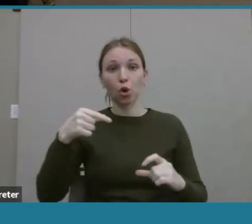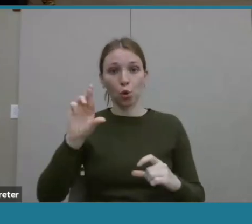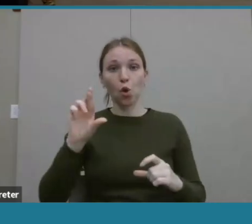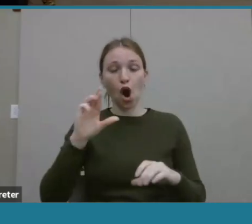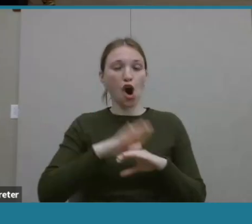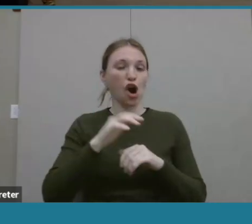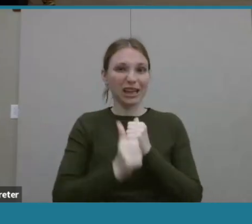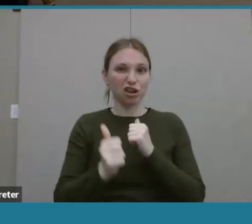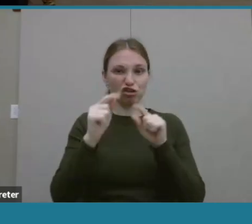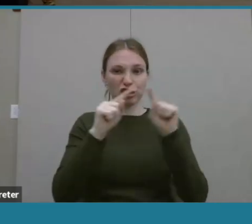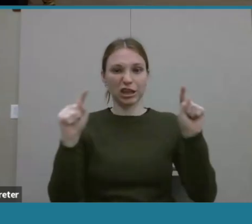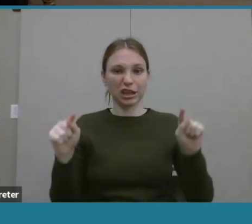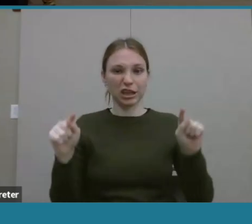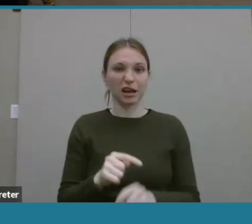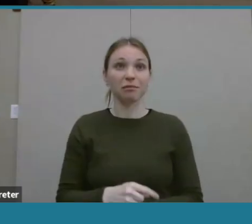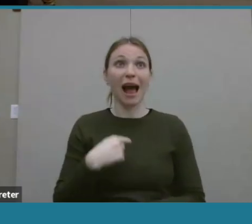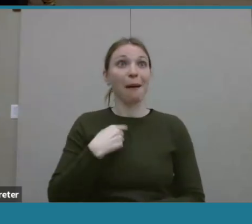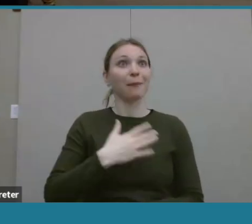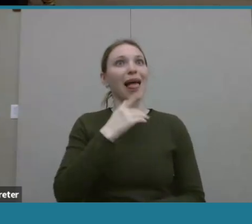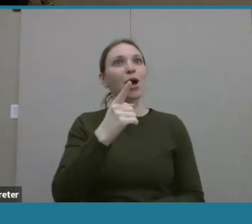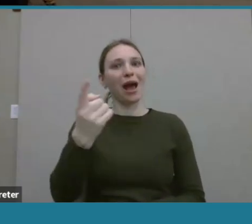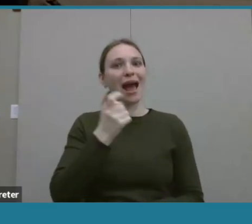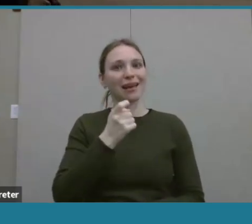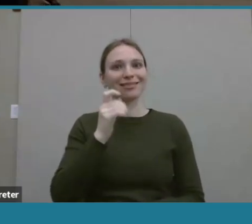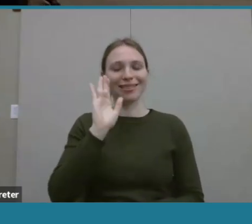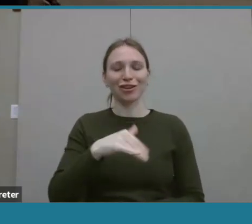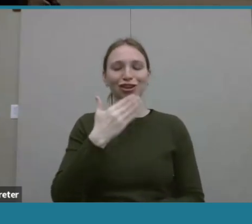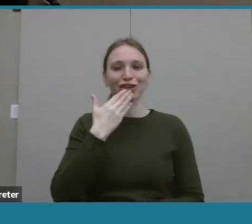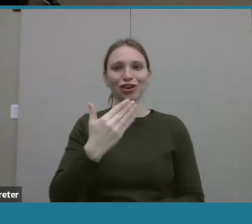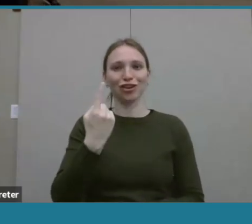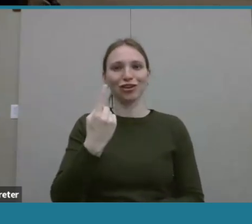Yeah, but that's a— I'm glad somebody asked. That's a good thing to mention. Yeah, they're really neat.